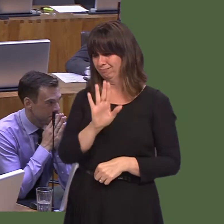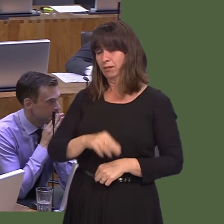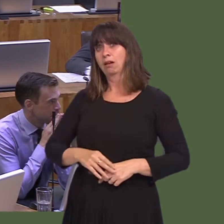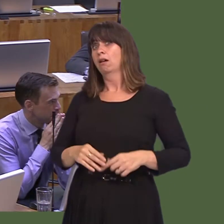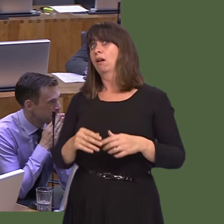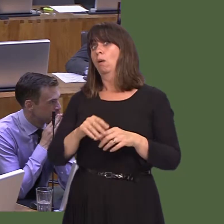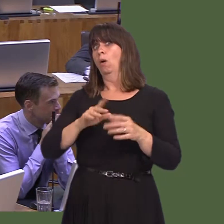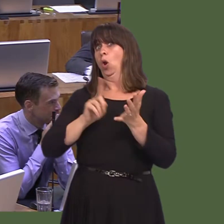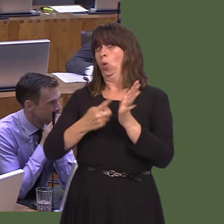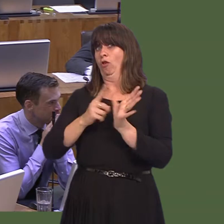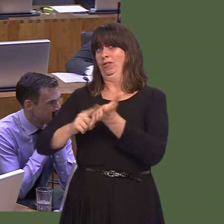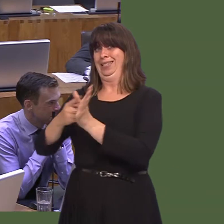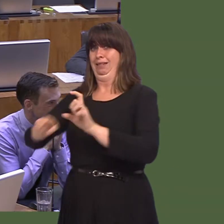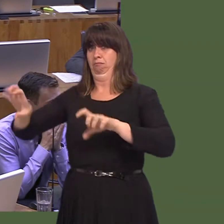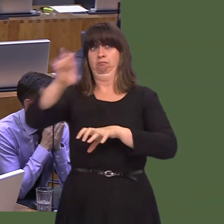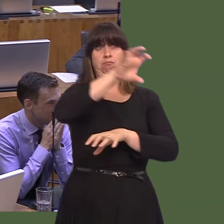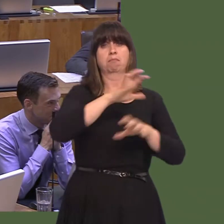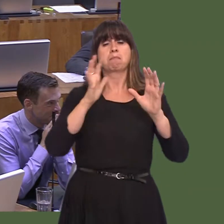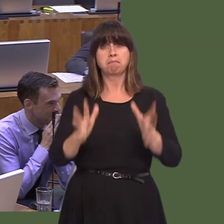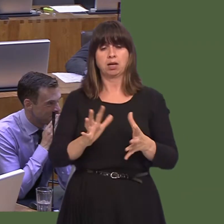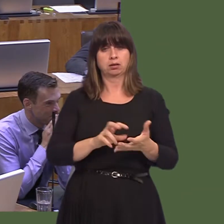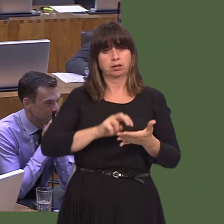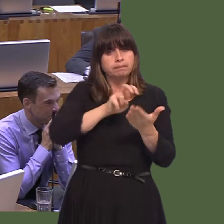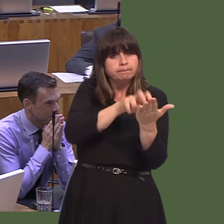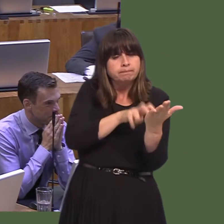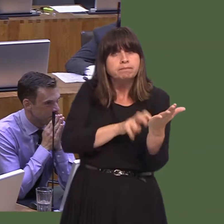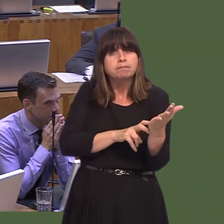There is a duty on all local authorities to maintain an LDP, of course, and it's good